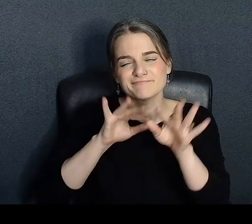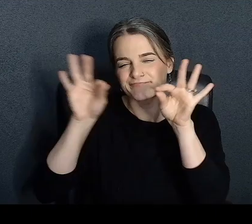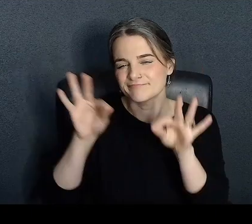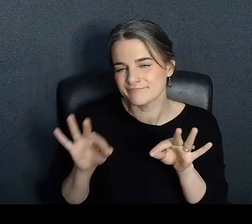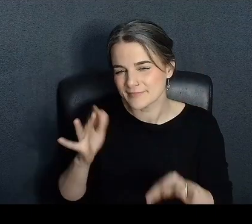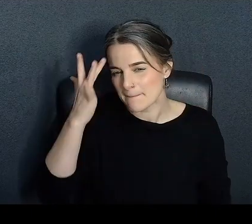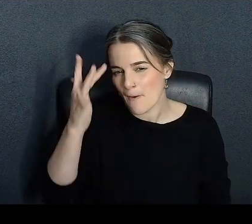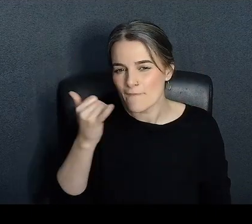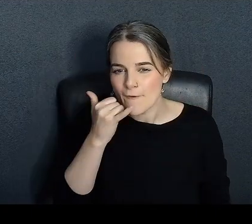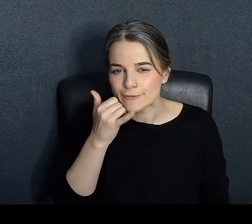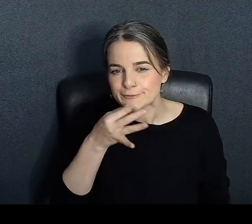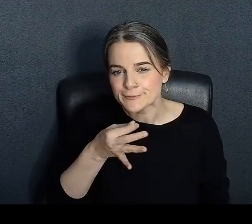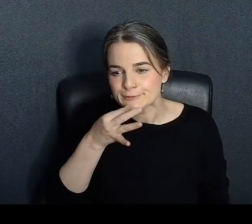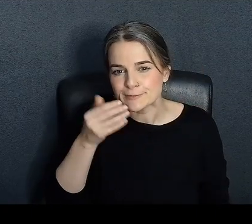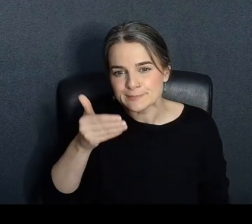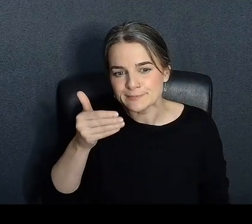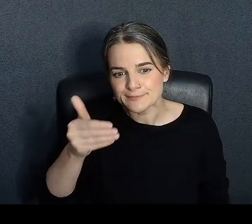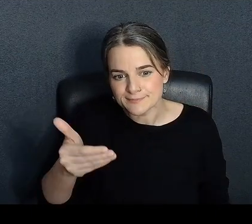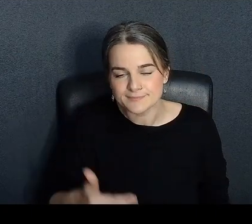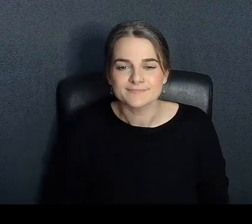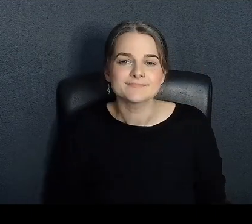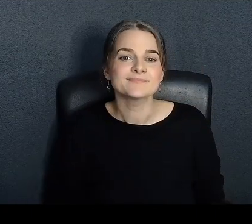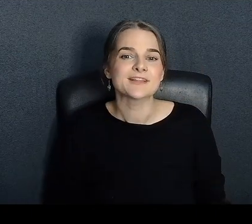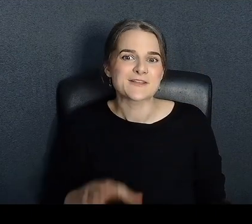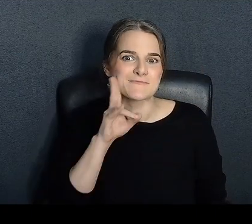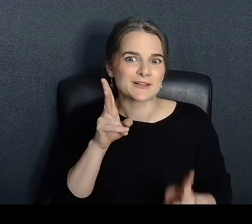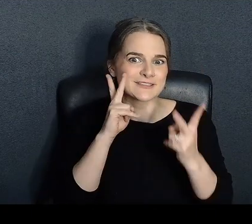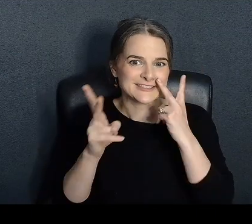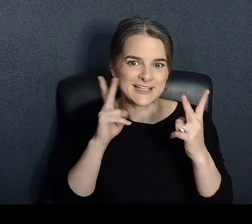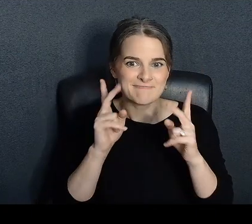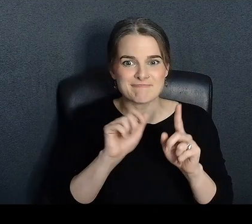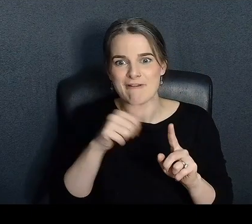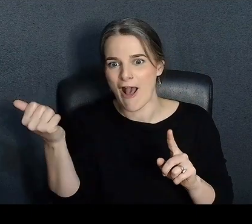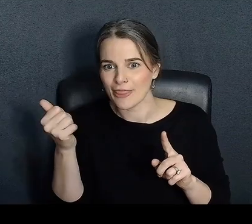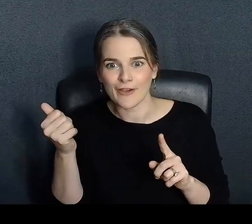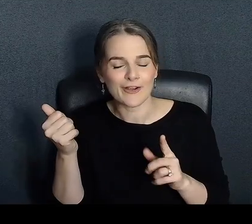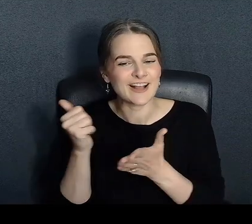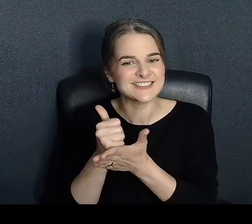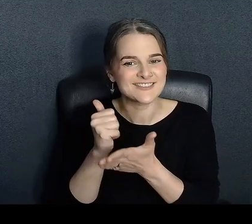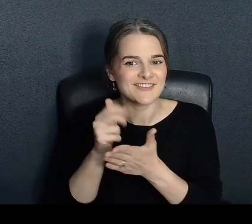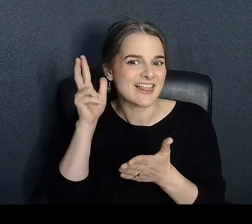and you're going to see some other ways to have assistive listening on your smartphone.